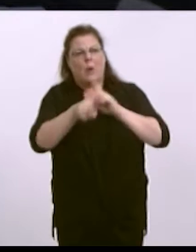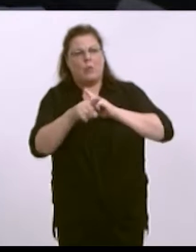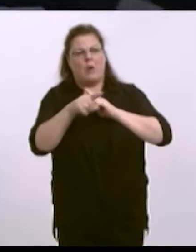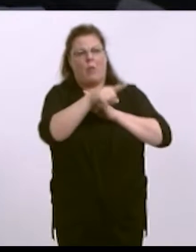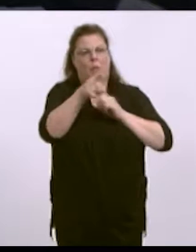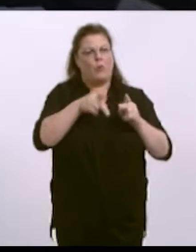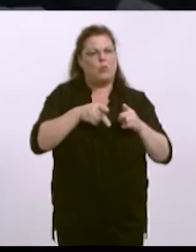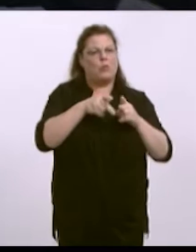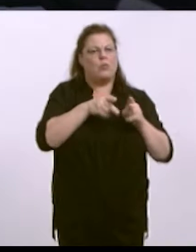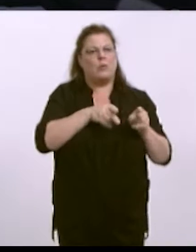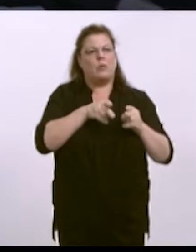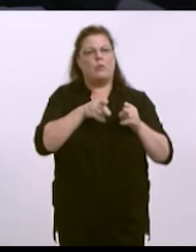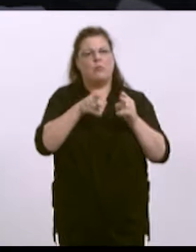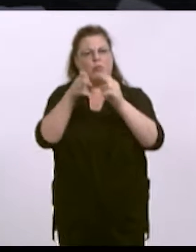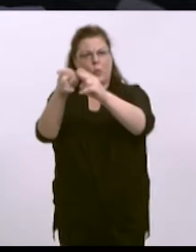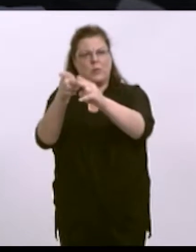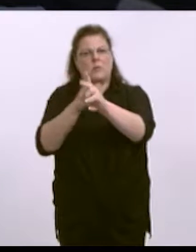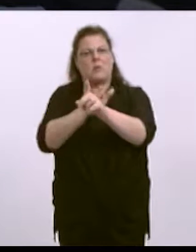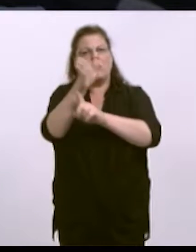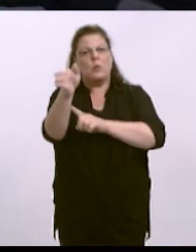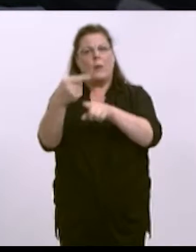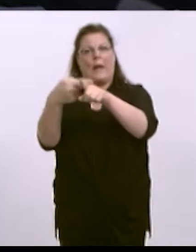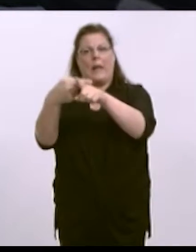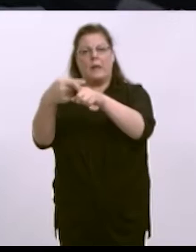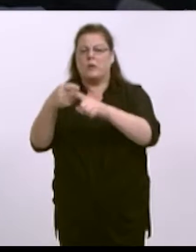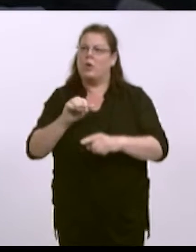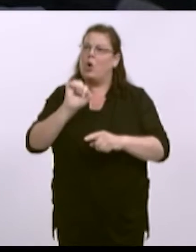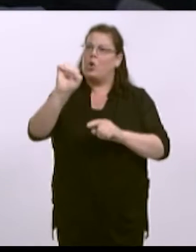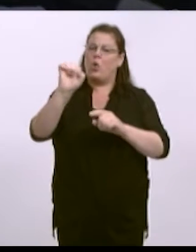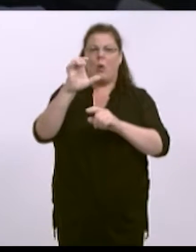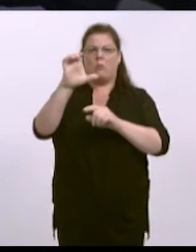destinations in England. Your Cabinet Secretary has indicated that the UK Government wants